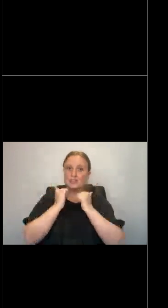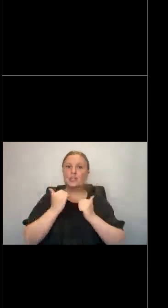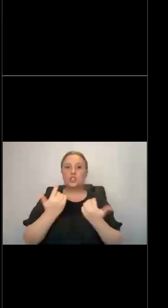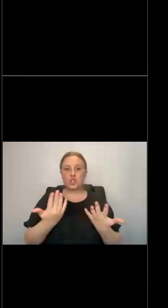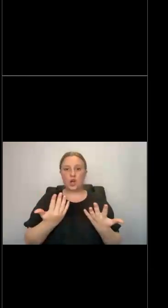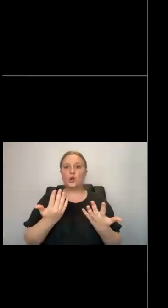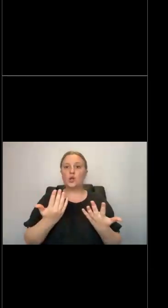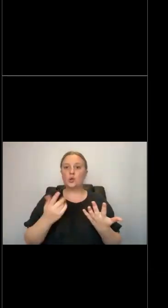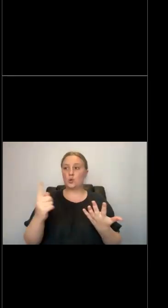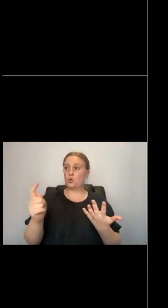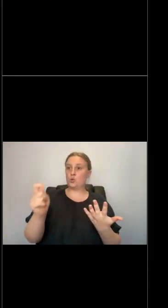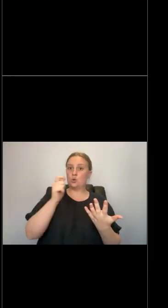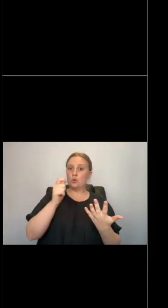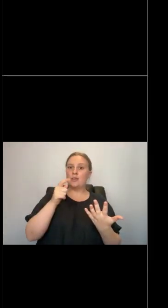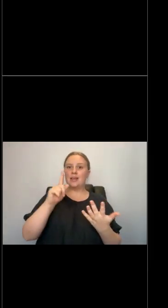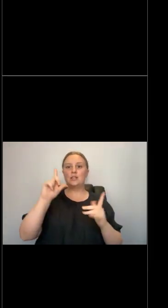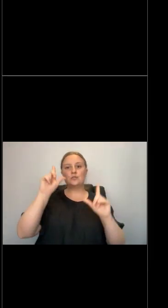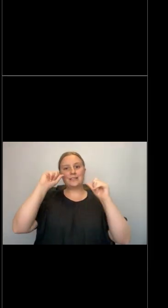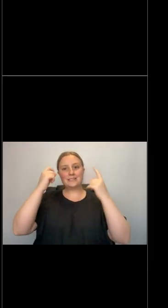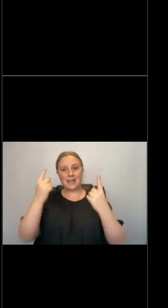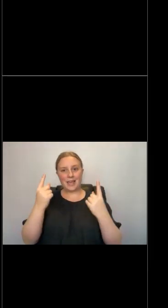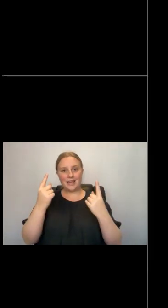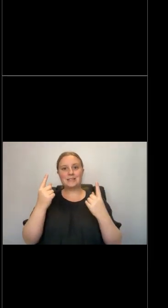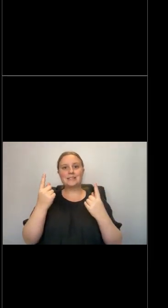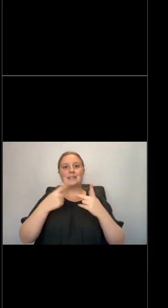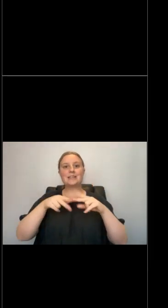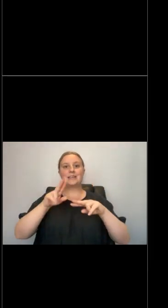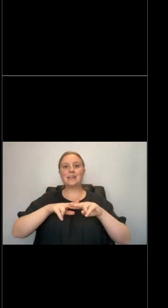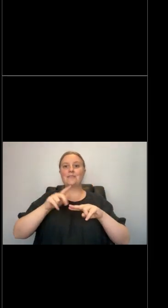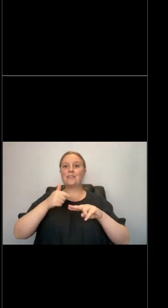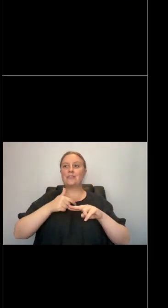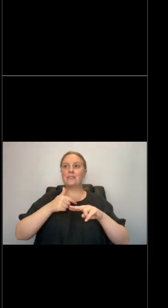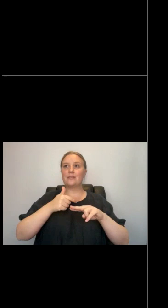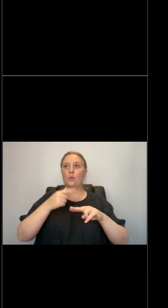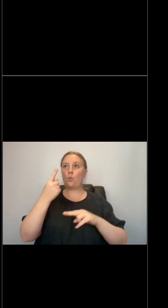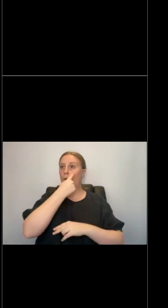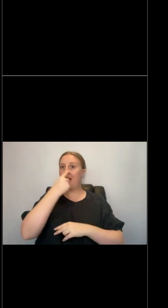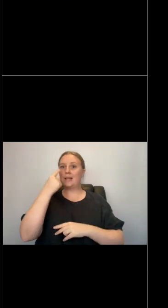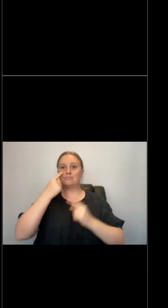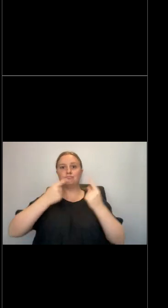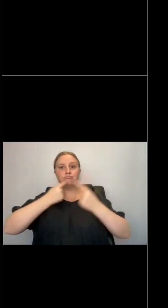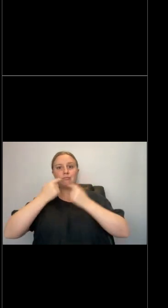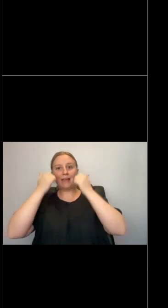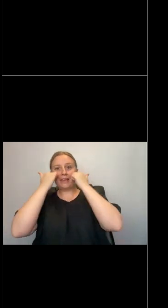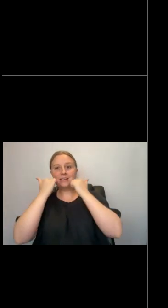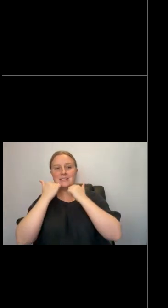the implication of evidence given by witnesses. And it might be that